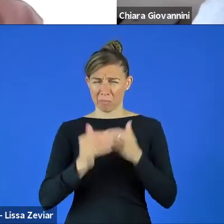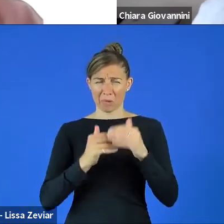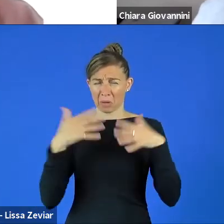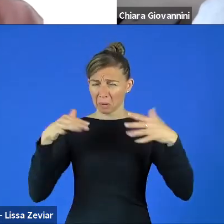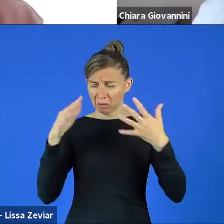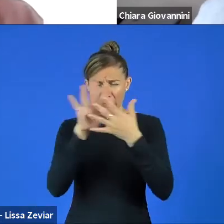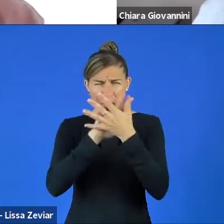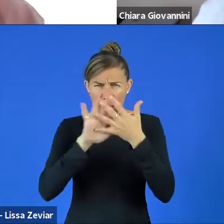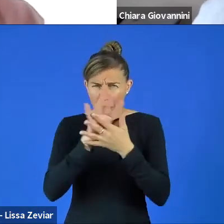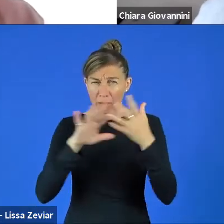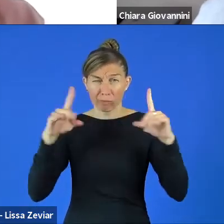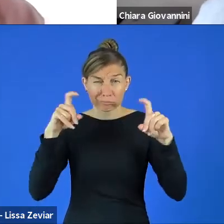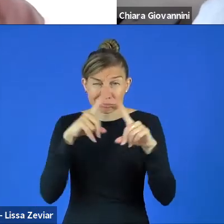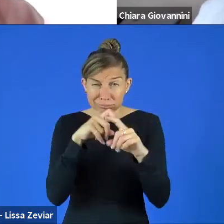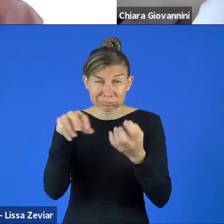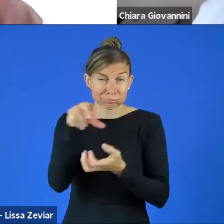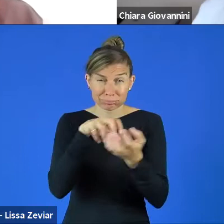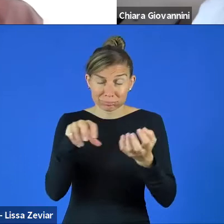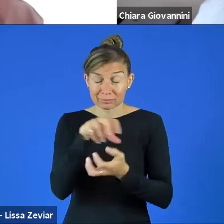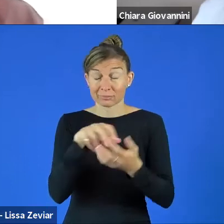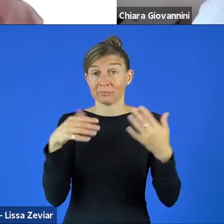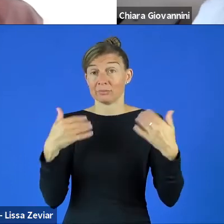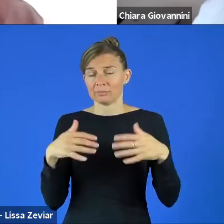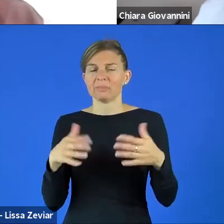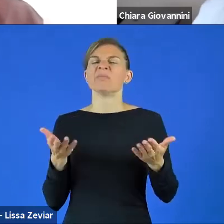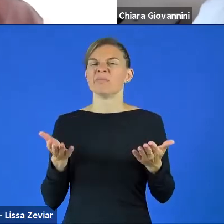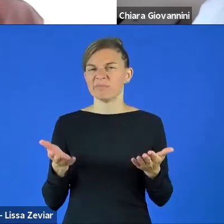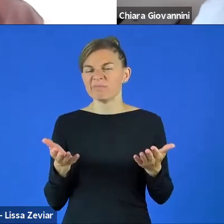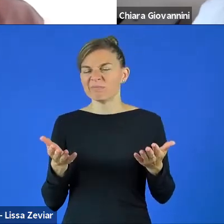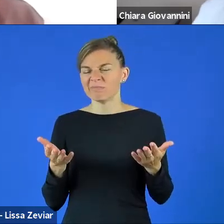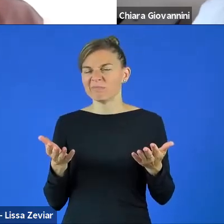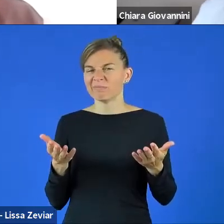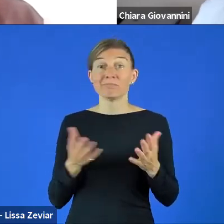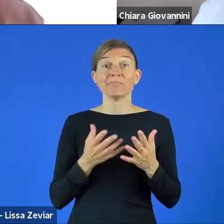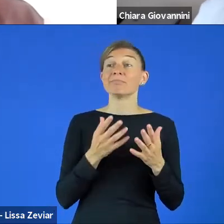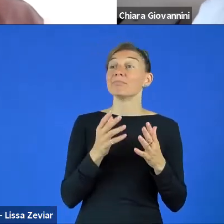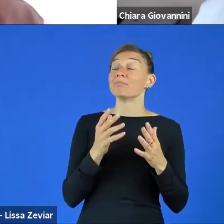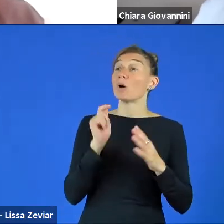and sometimes confusing or complicated. Not a lot of consumers are able to engage in the process,